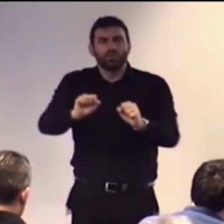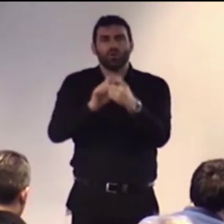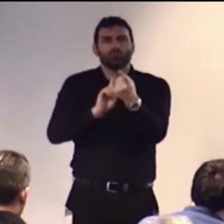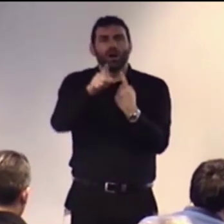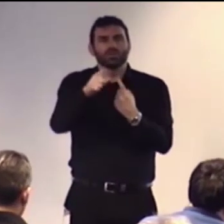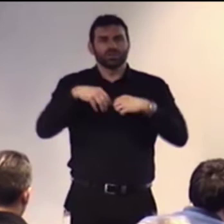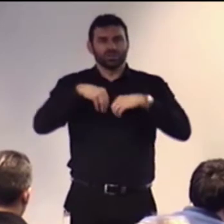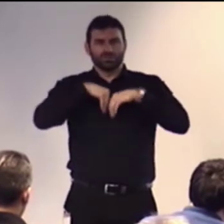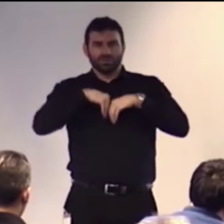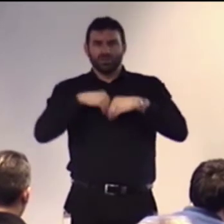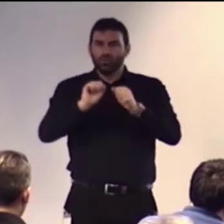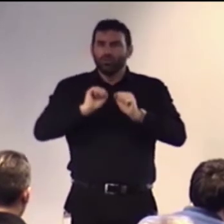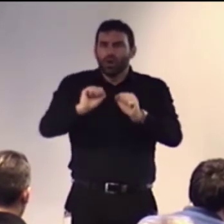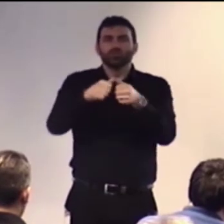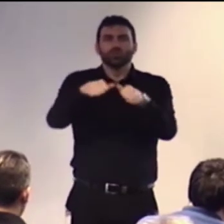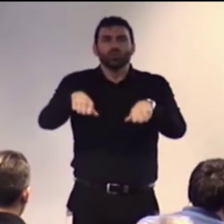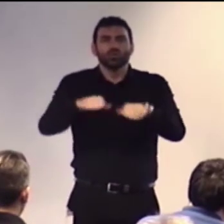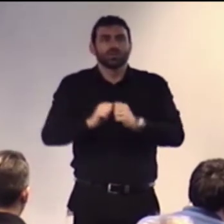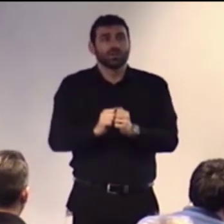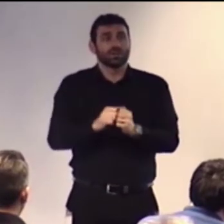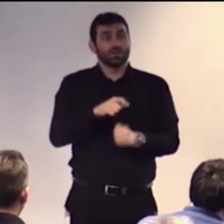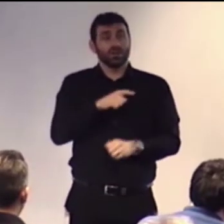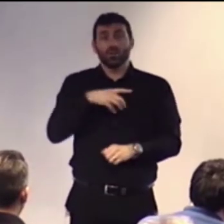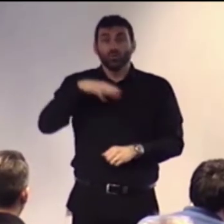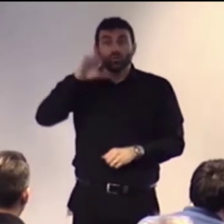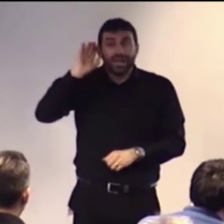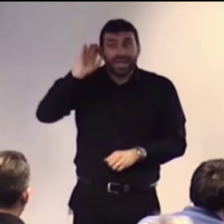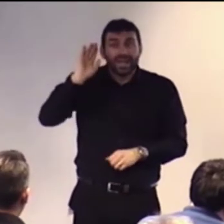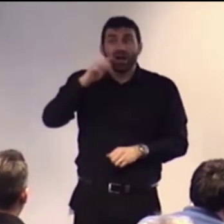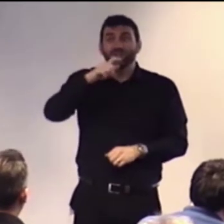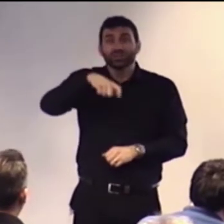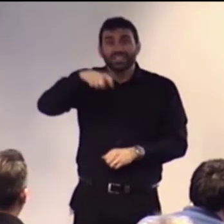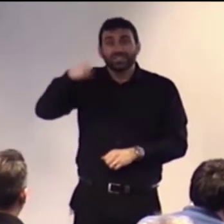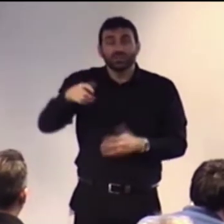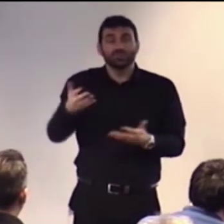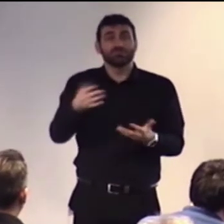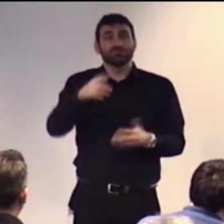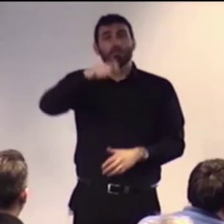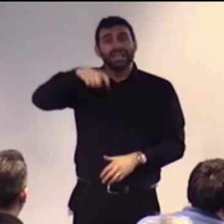And it is very much about hearing citizens, patient service users, people who use the